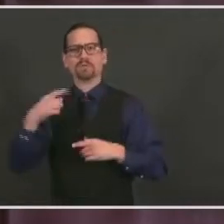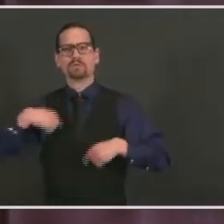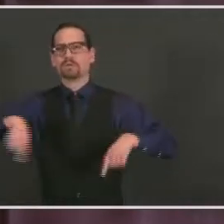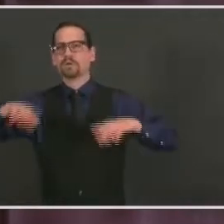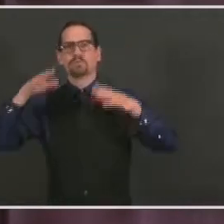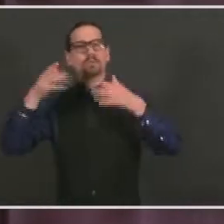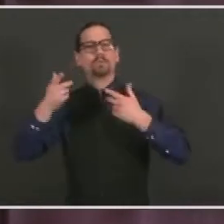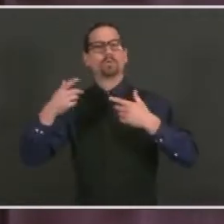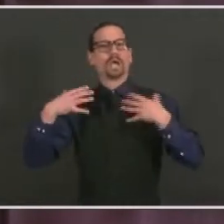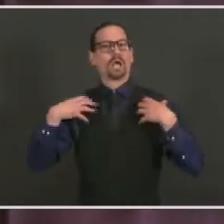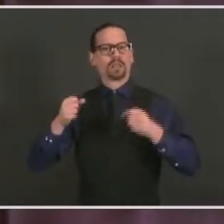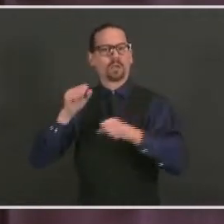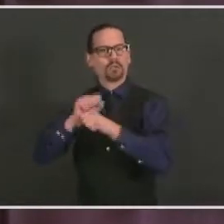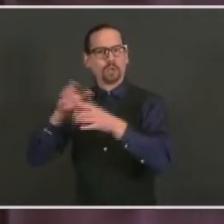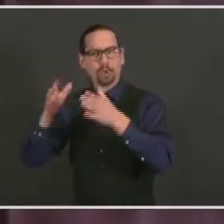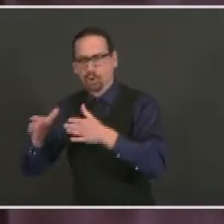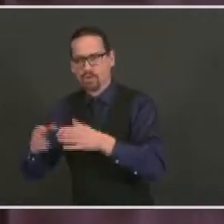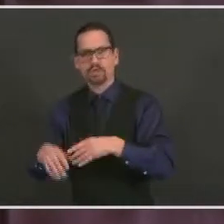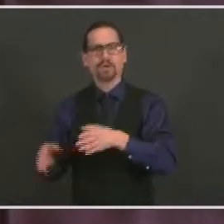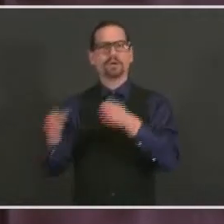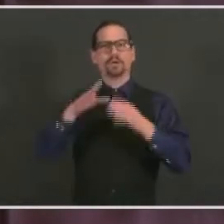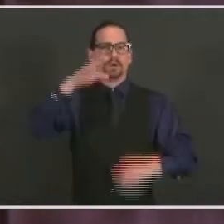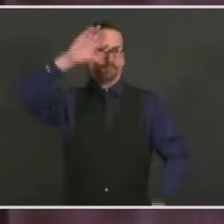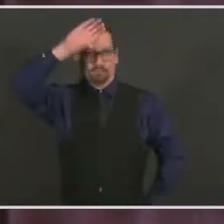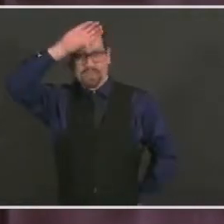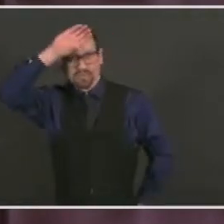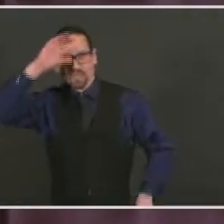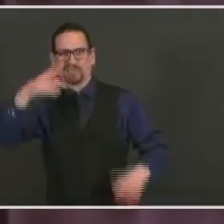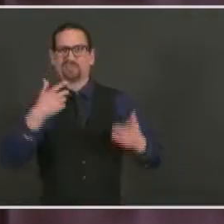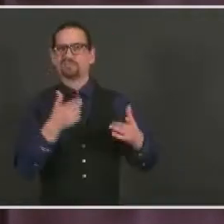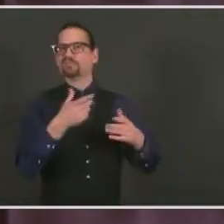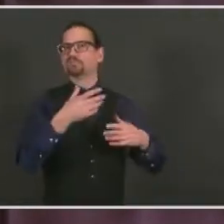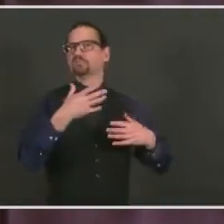THE VACCINATION CAMPAIGN. WE WERE LARGELY FOCUSING ON HEALTH CARE WORKERS, PEOPLE IN